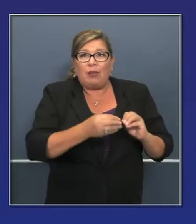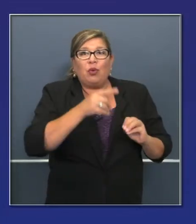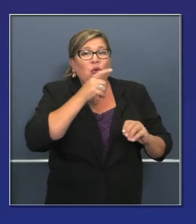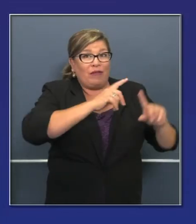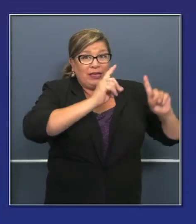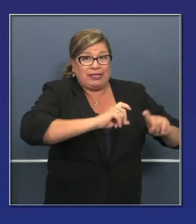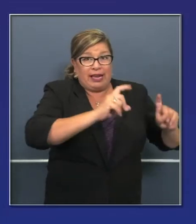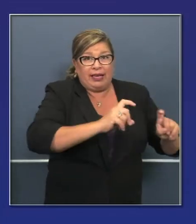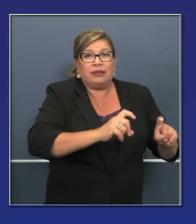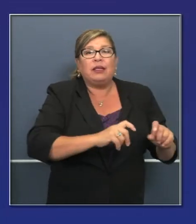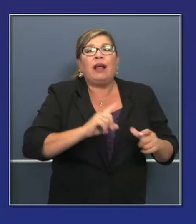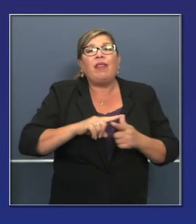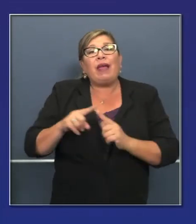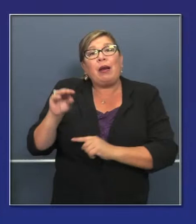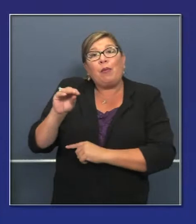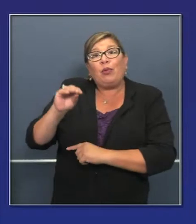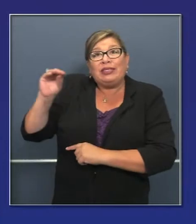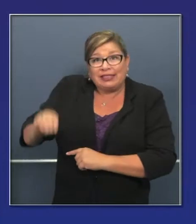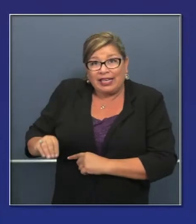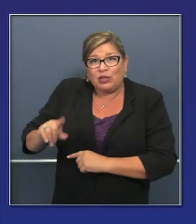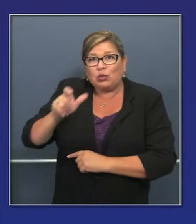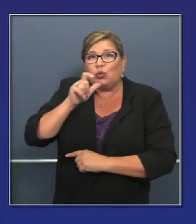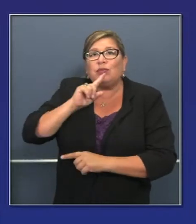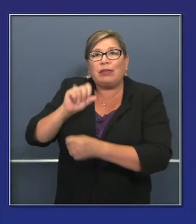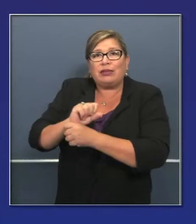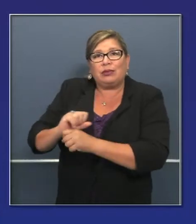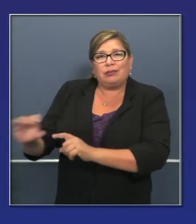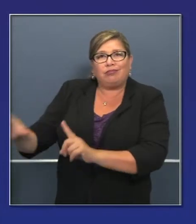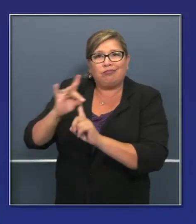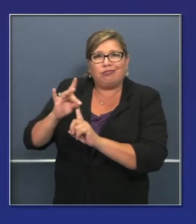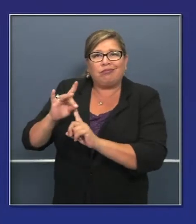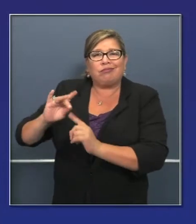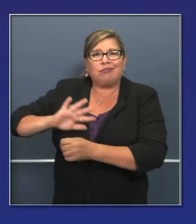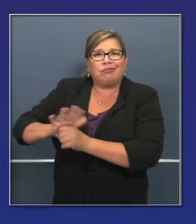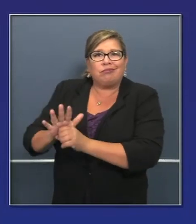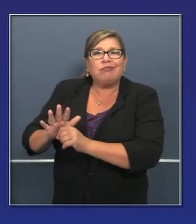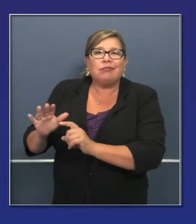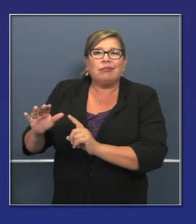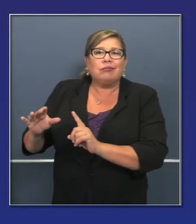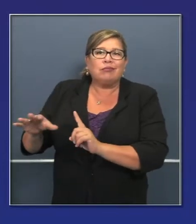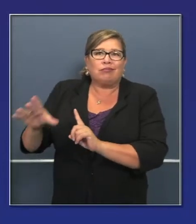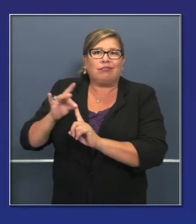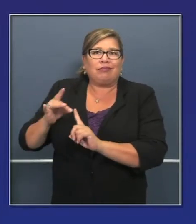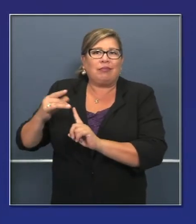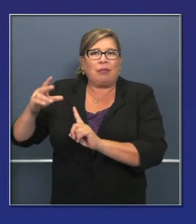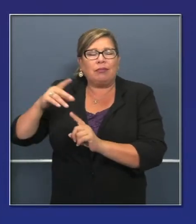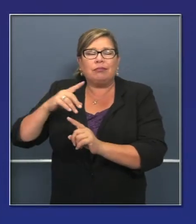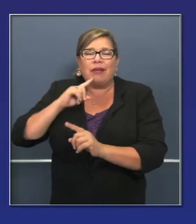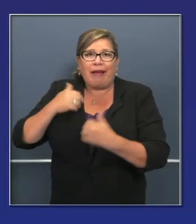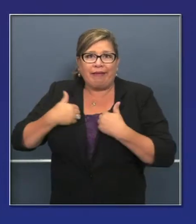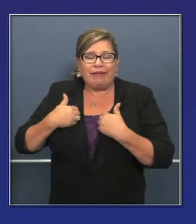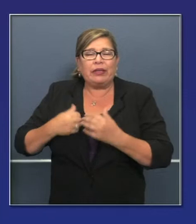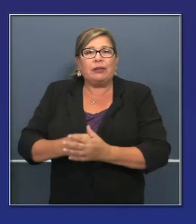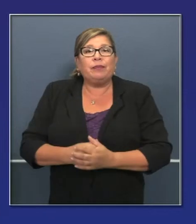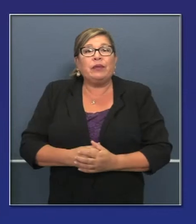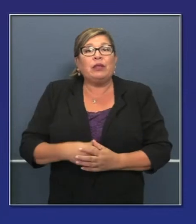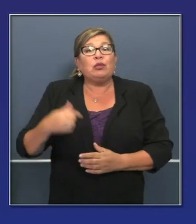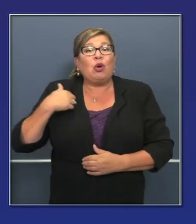remind you when we did the first 14-day track on our positivity rate going back into April we